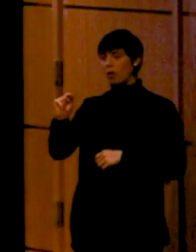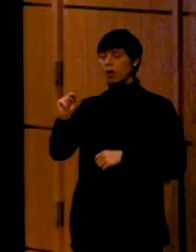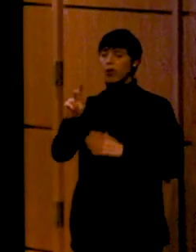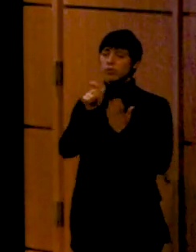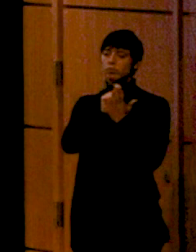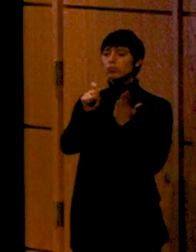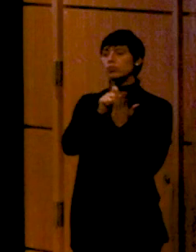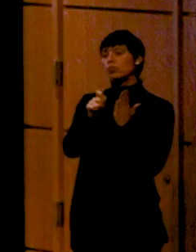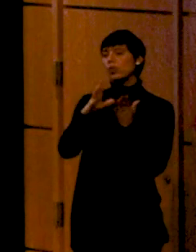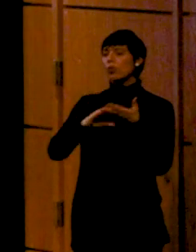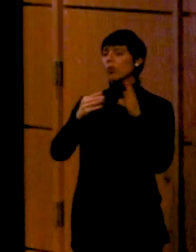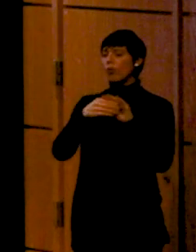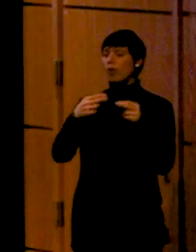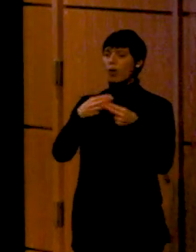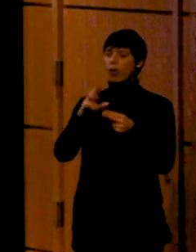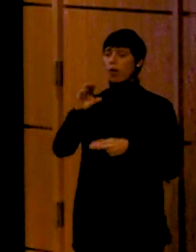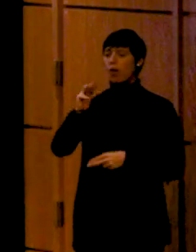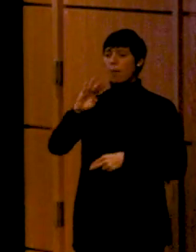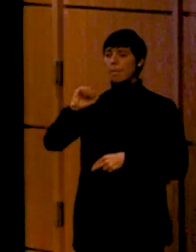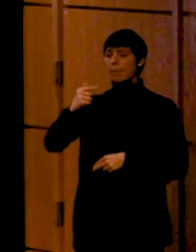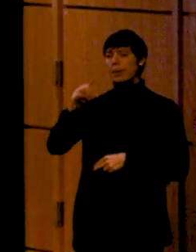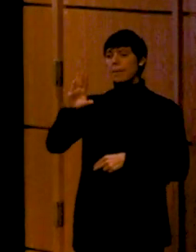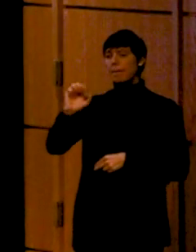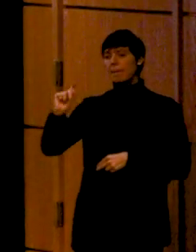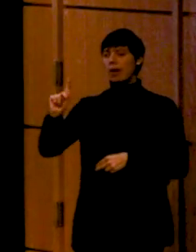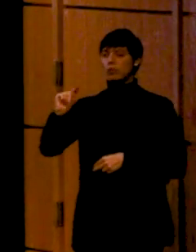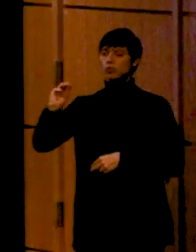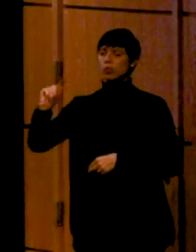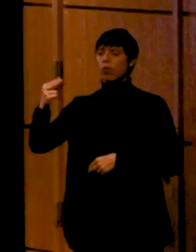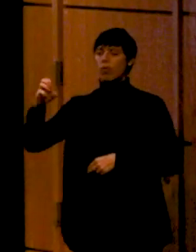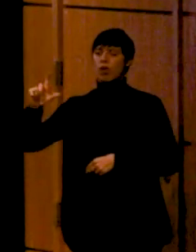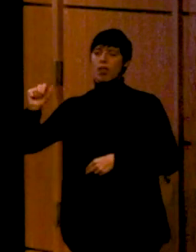She referred to Mount St. Helens as the lady and she was more than a bit obsessed with it.